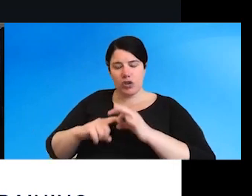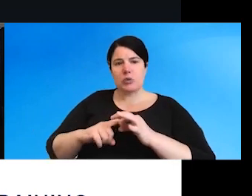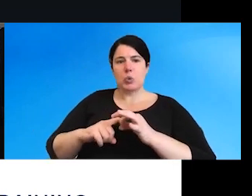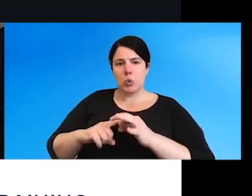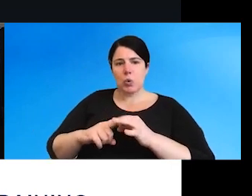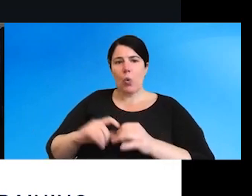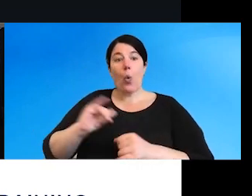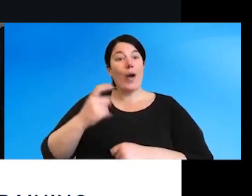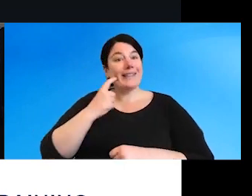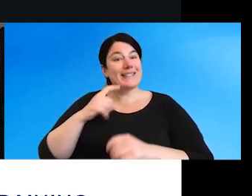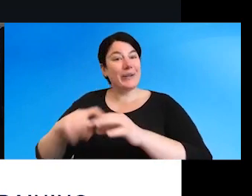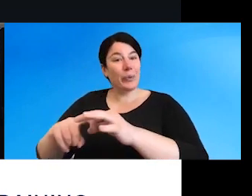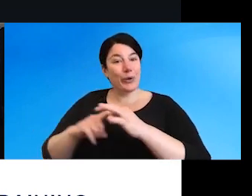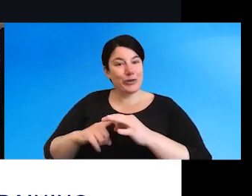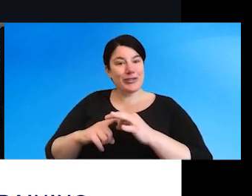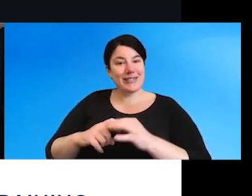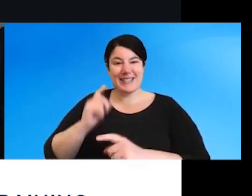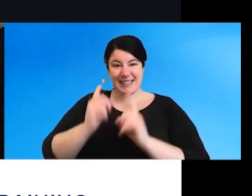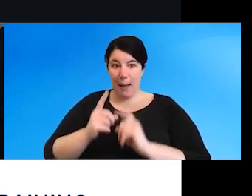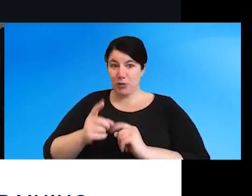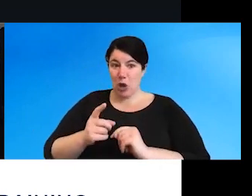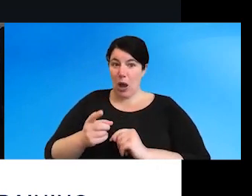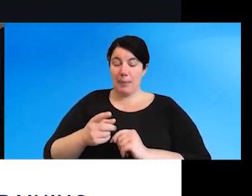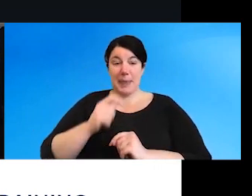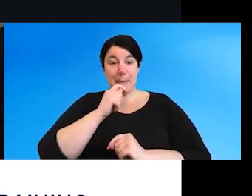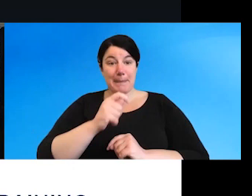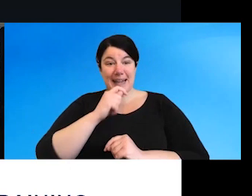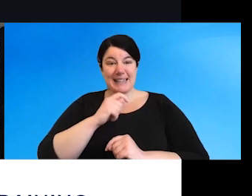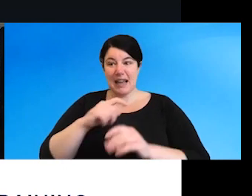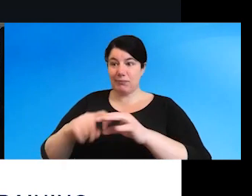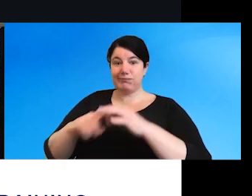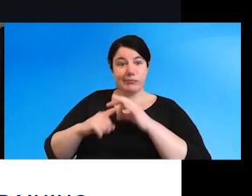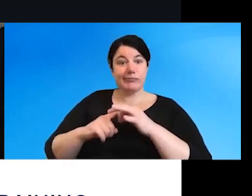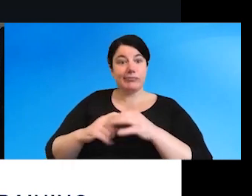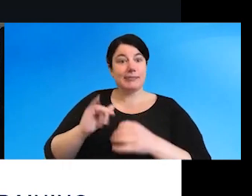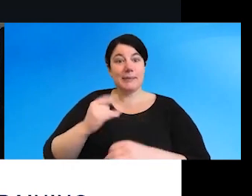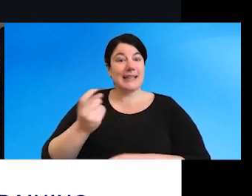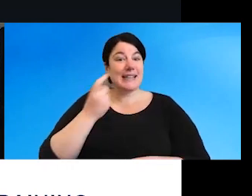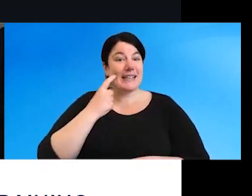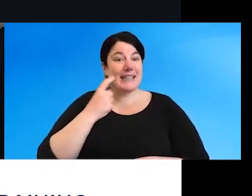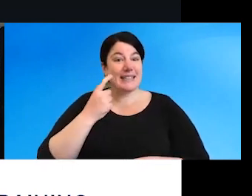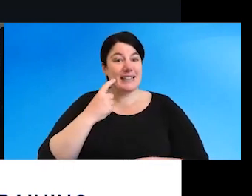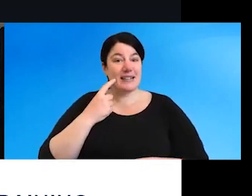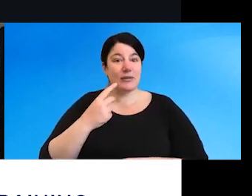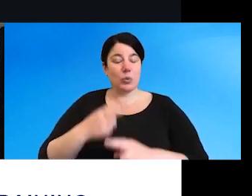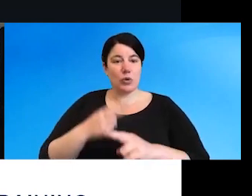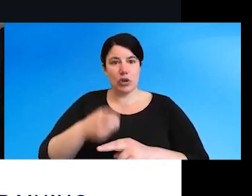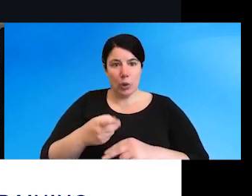journalists are busy and they're being mean or harsh and they may just trip you up with a really easy question.